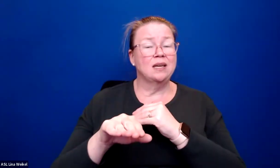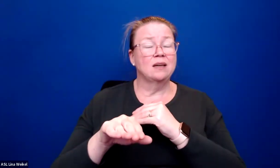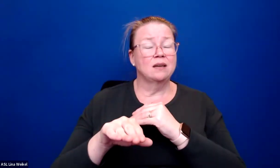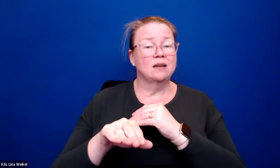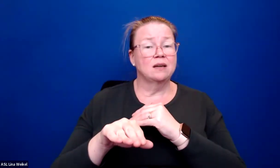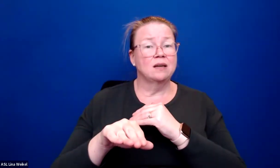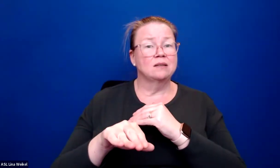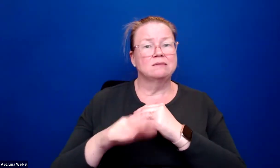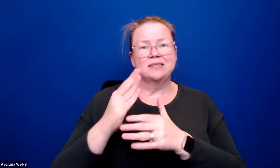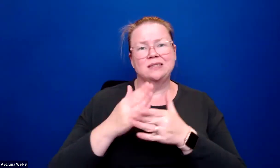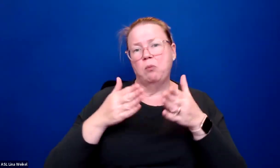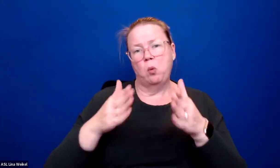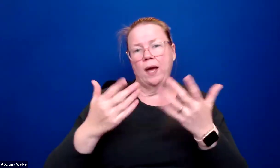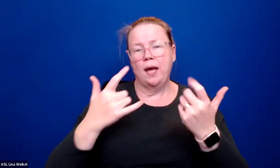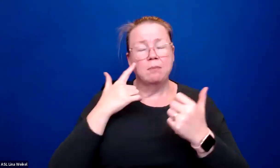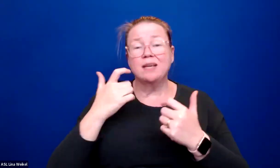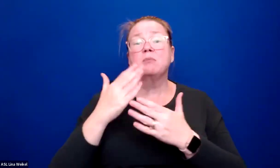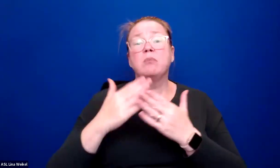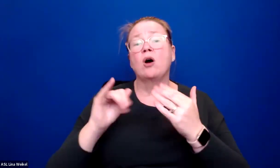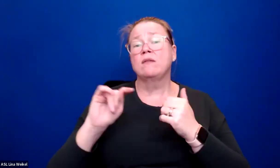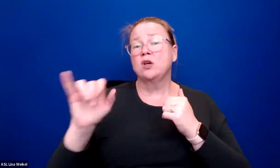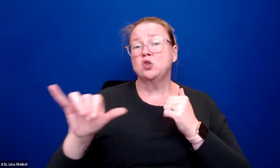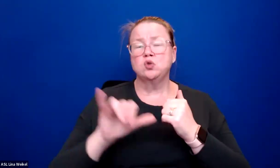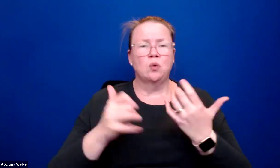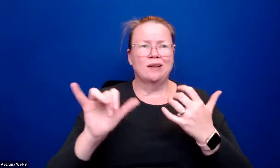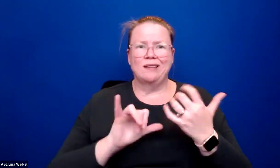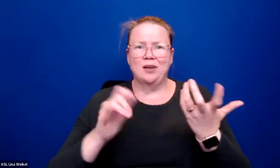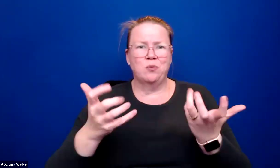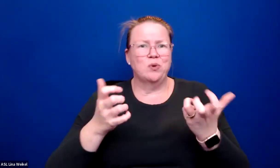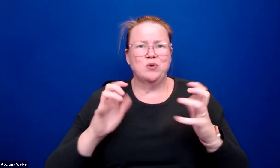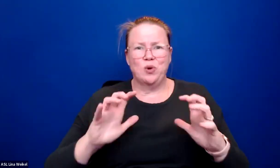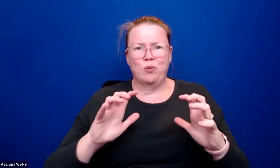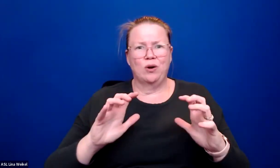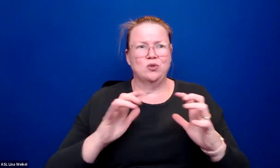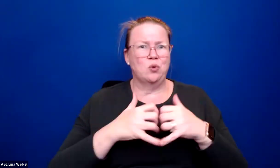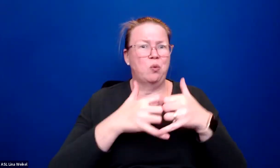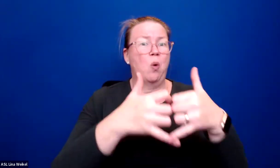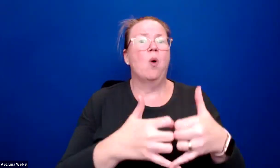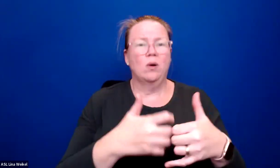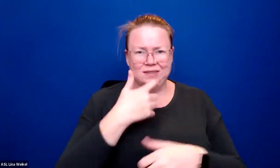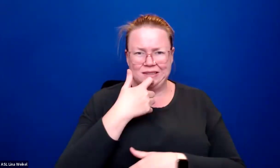Kendra Brown: some way like cause. Part of it, too, is that we're like, well, we can, we don't. We don't want to hand out awards, saying something like that. They